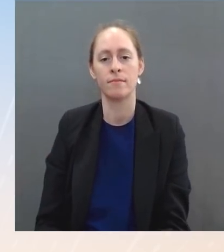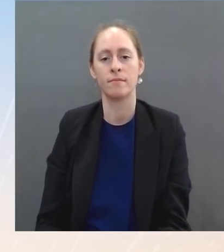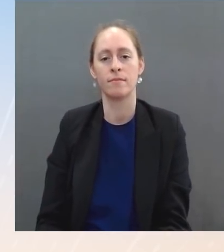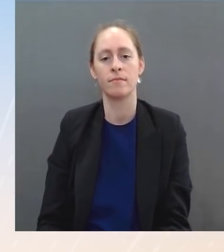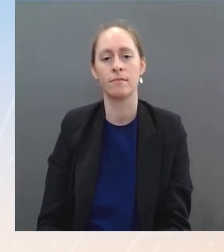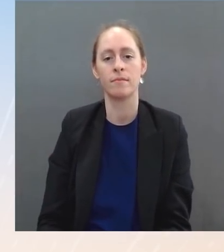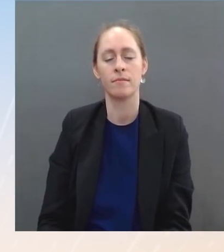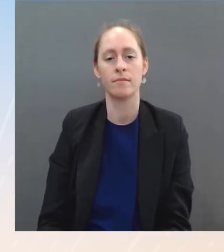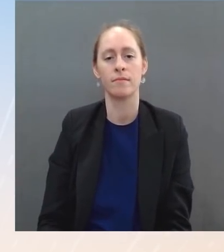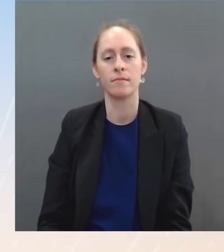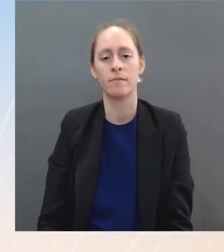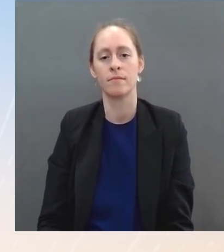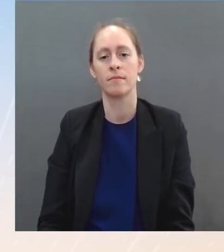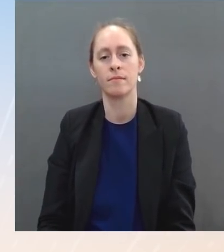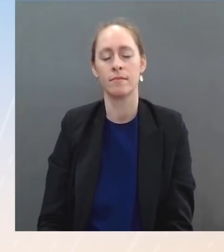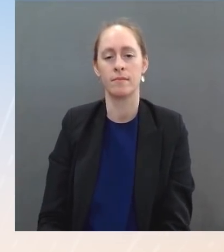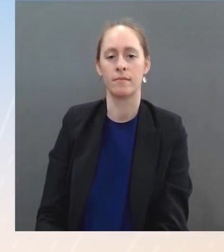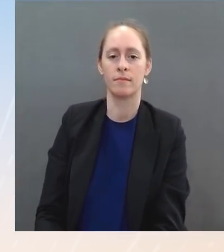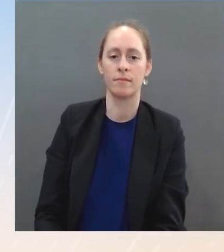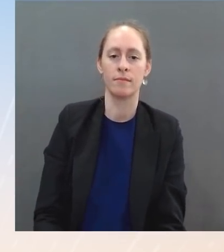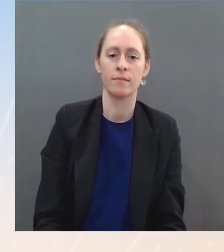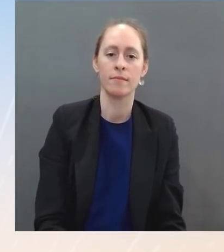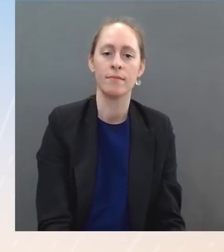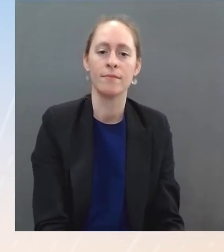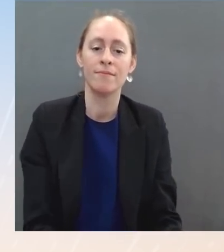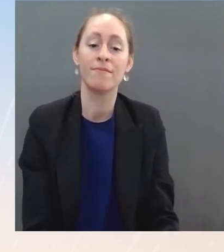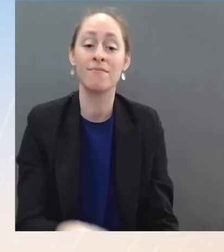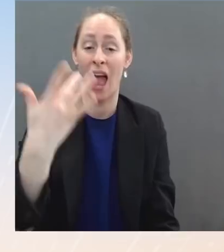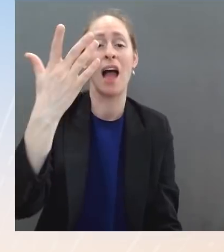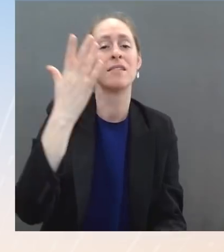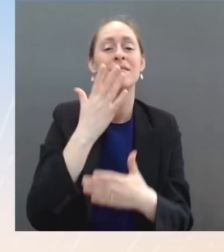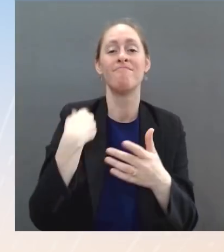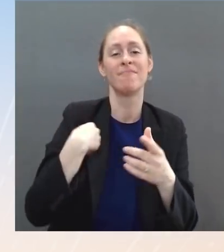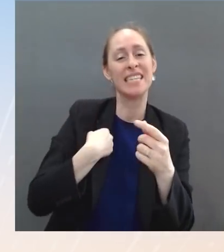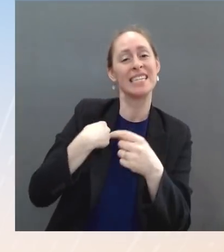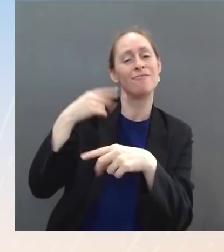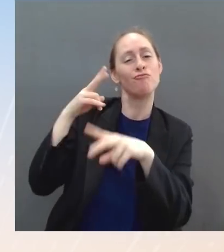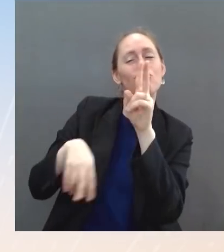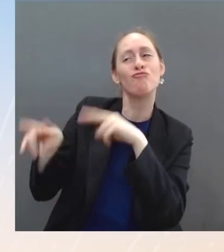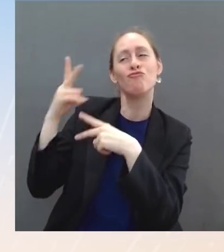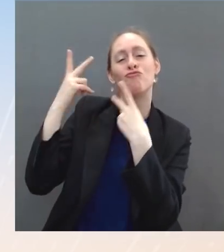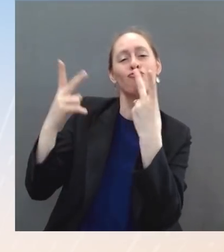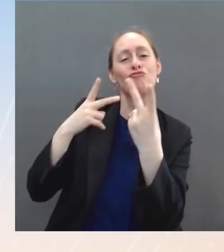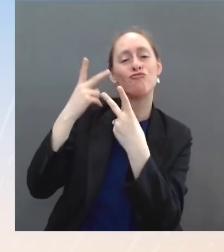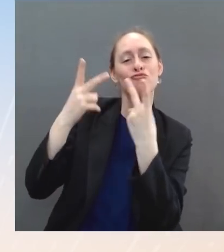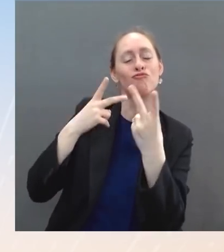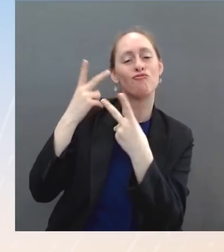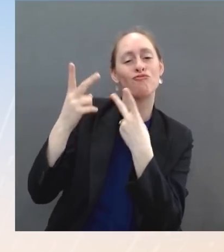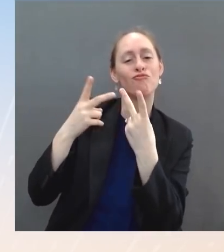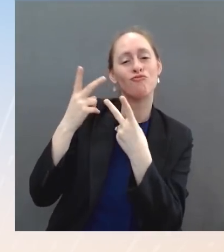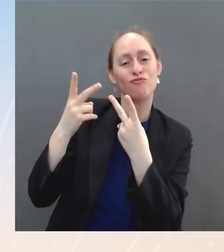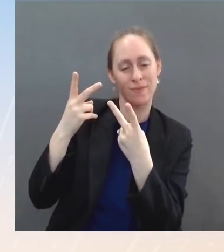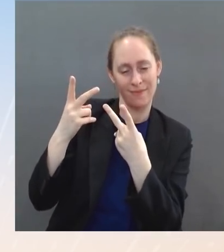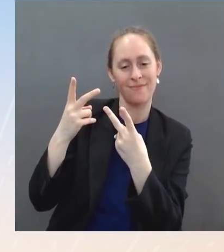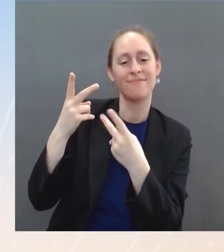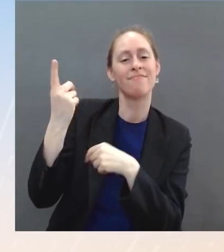I had may just think that it's like inviting any former President to the White House. And it certainly is not that.